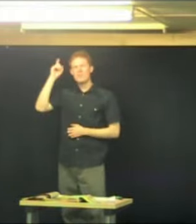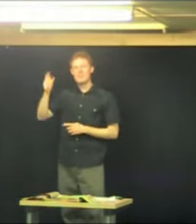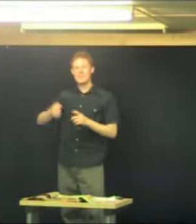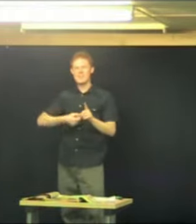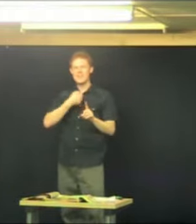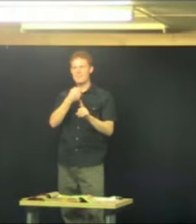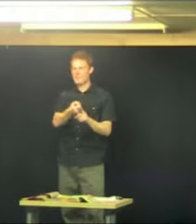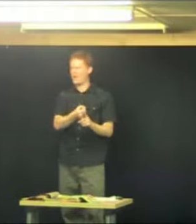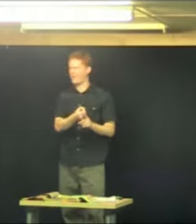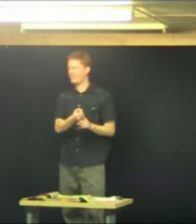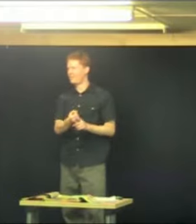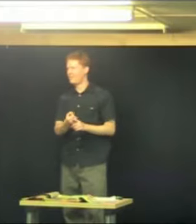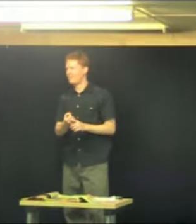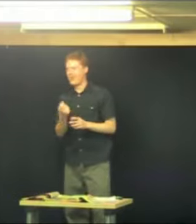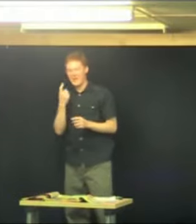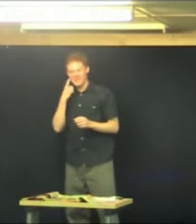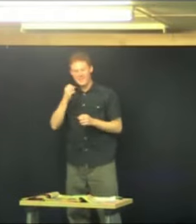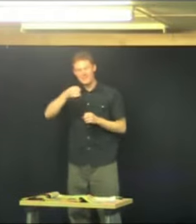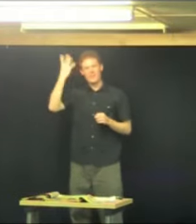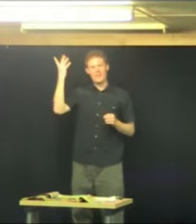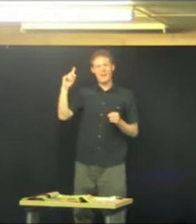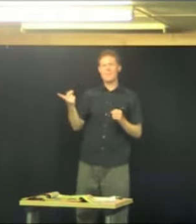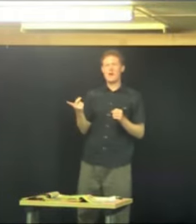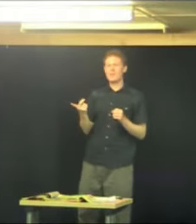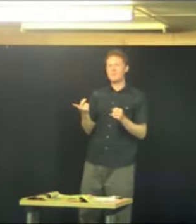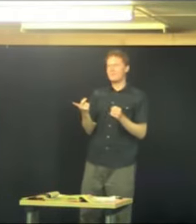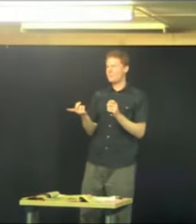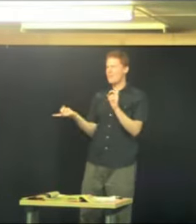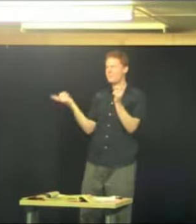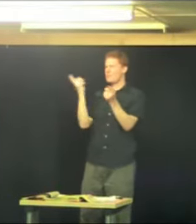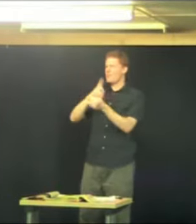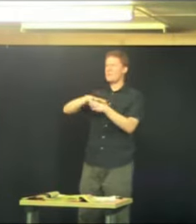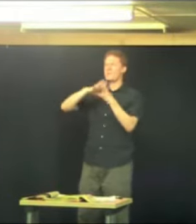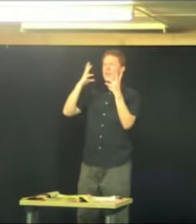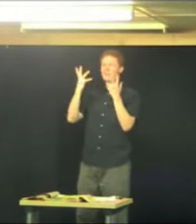And because it is slow we don't realise the impact it is easy to forget but sin changes everything